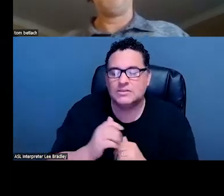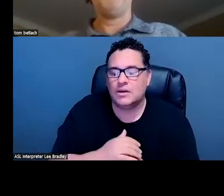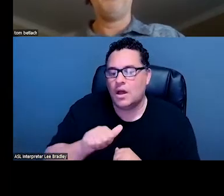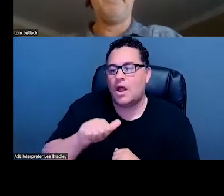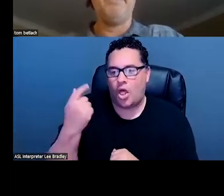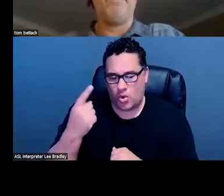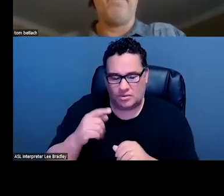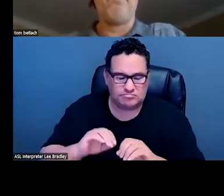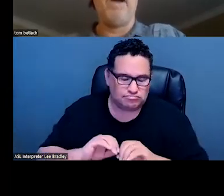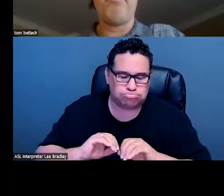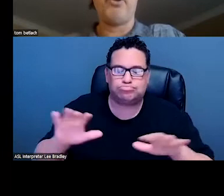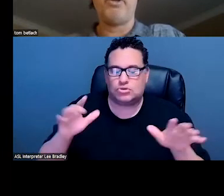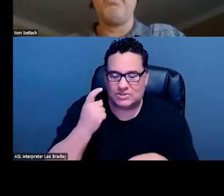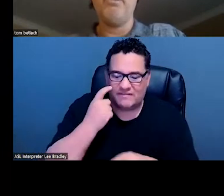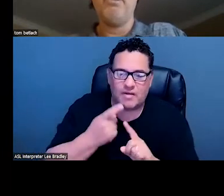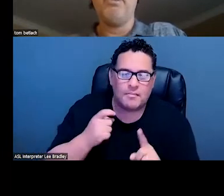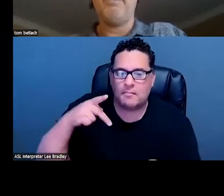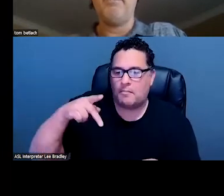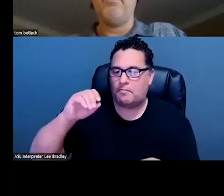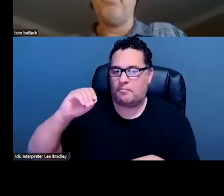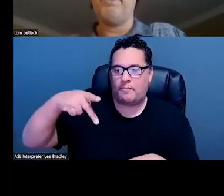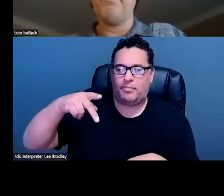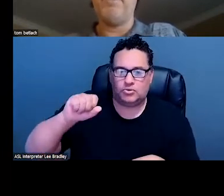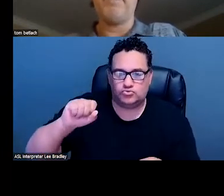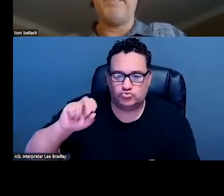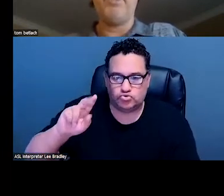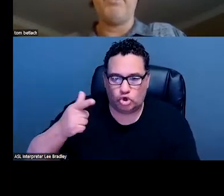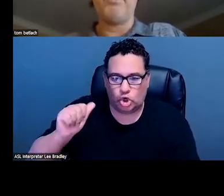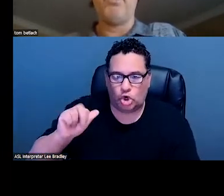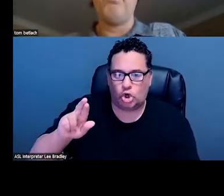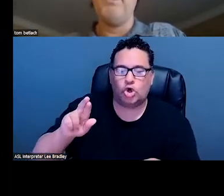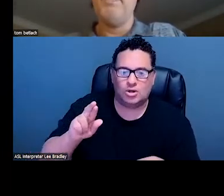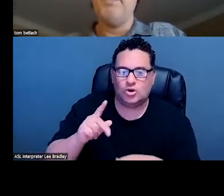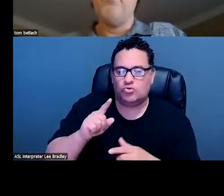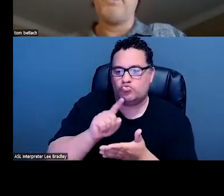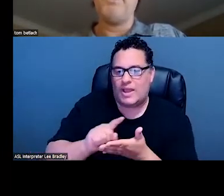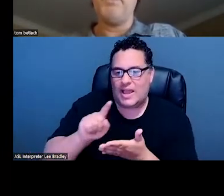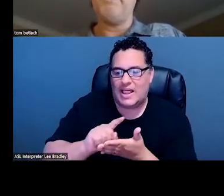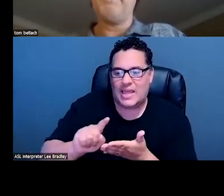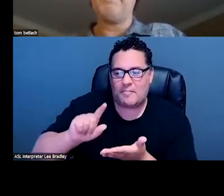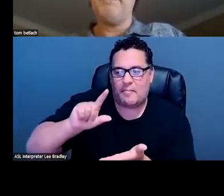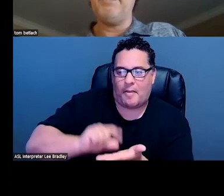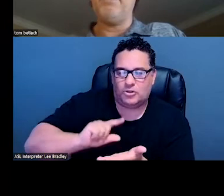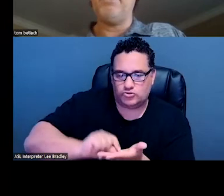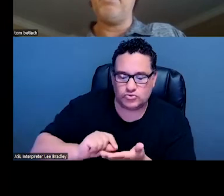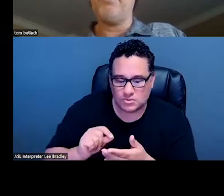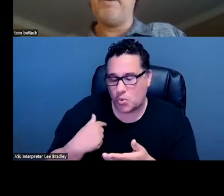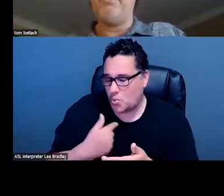RECENTLY, FROM POPSUGAR. A WEEKLY PUBLICATION. SO, WE ARE CONTINUING TO SEE, A LARGE AMOUNT